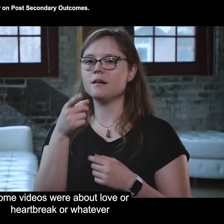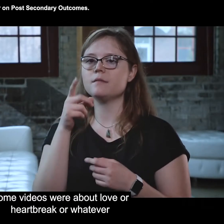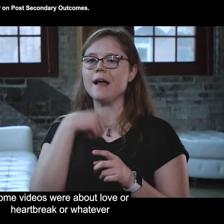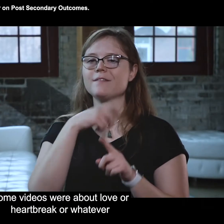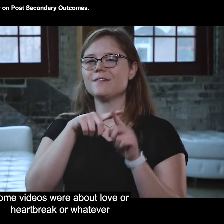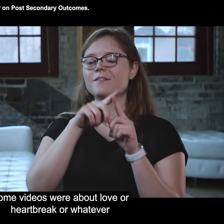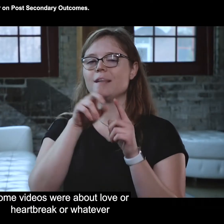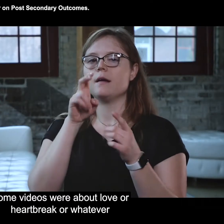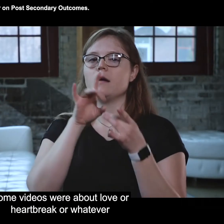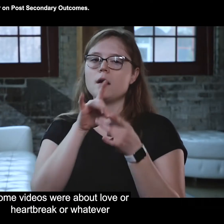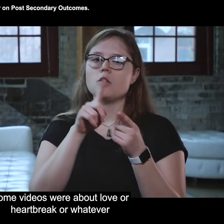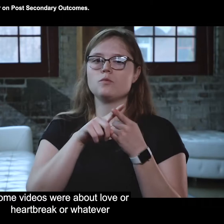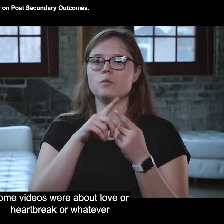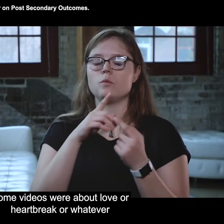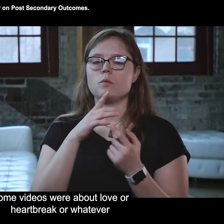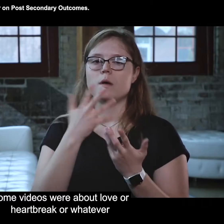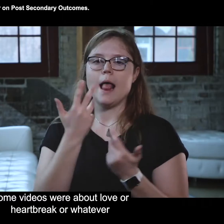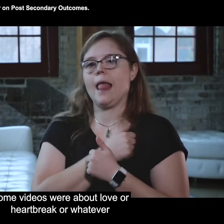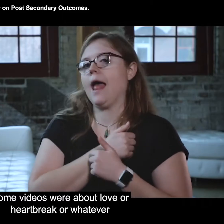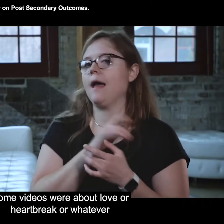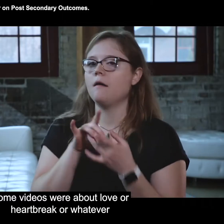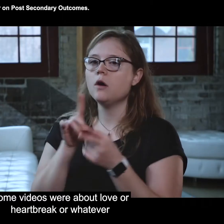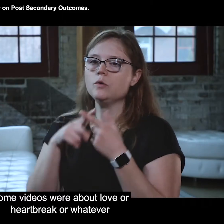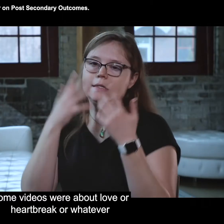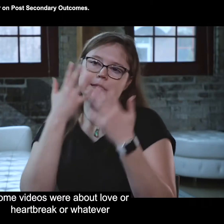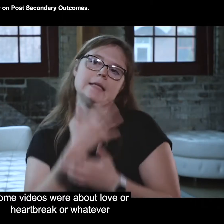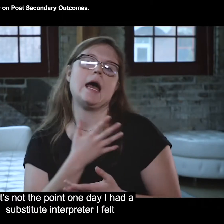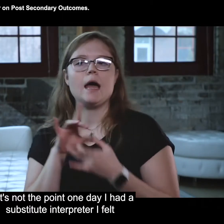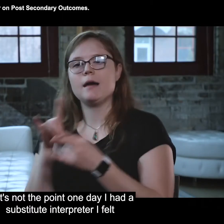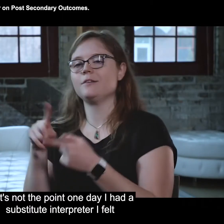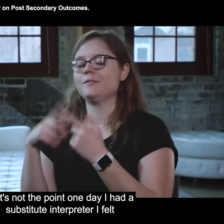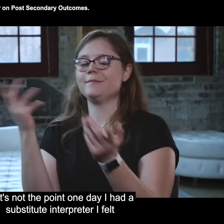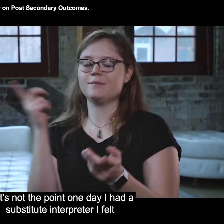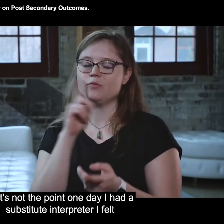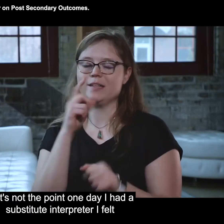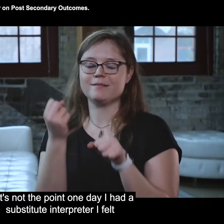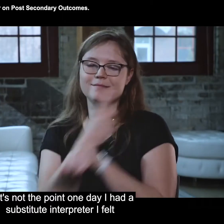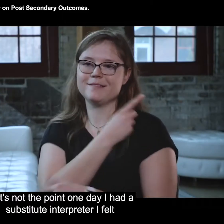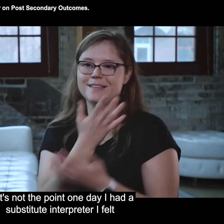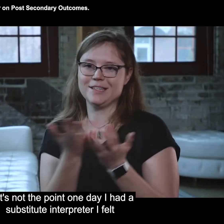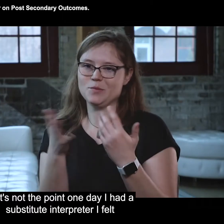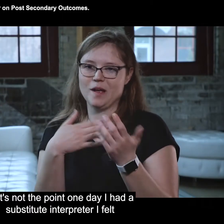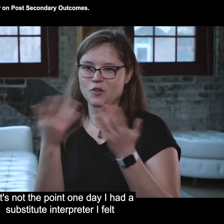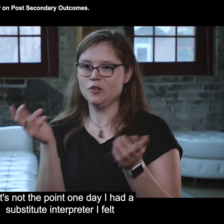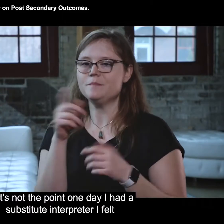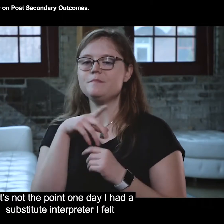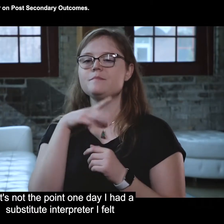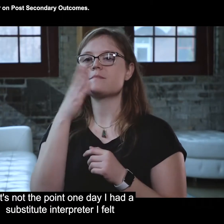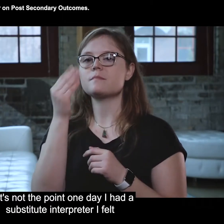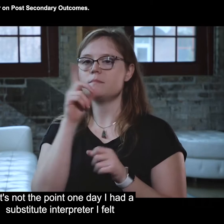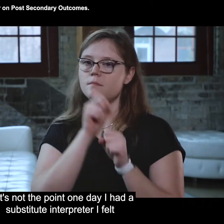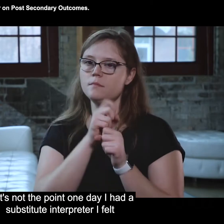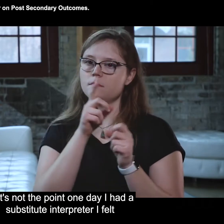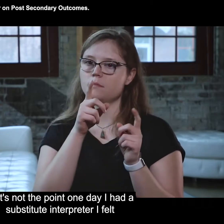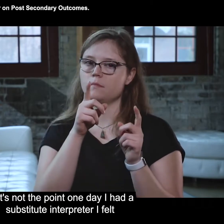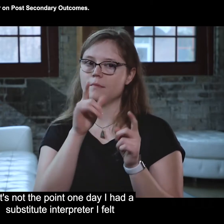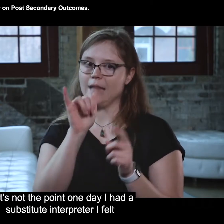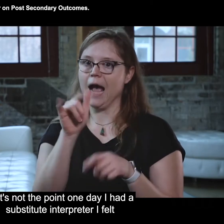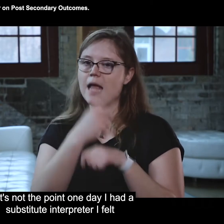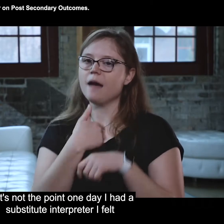Some videos were about love or heartbreak or whatever that's not the point one day I had a substitute interpreter I felt